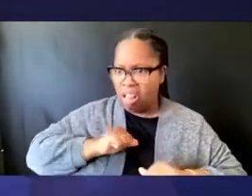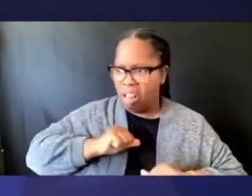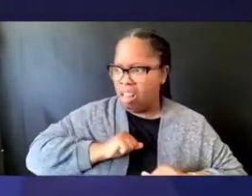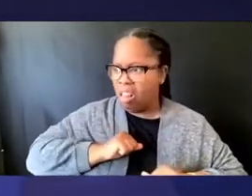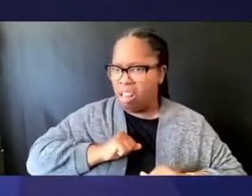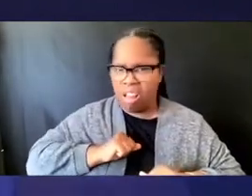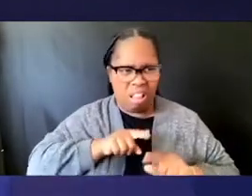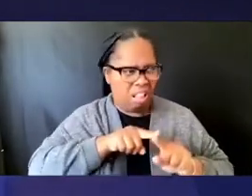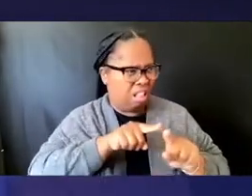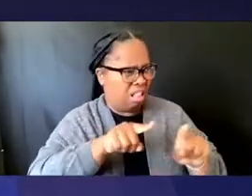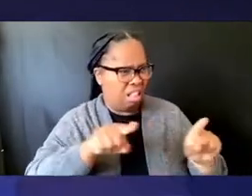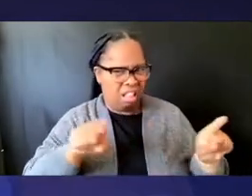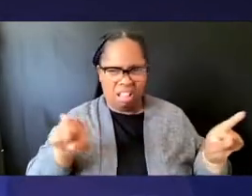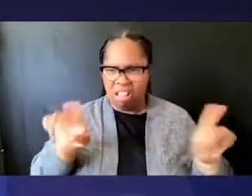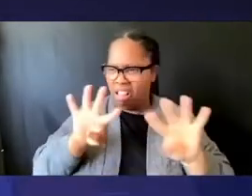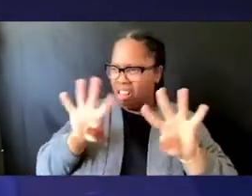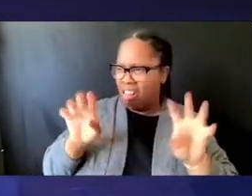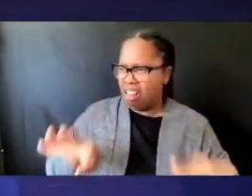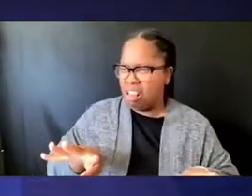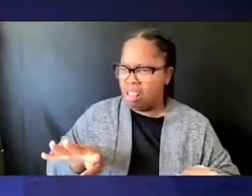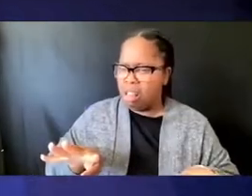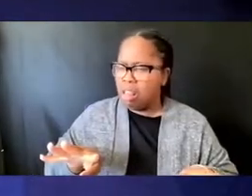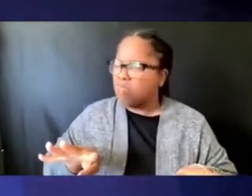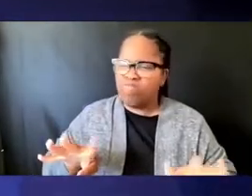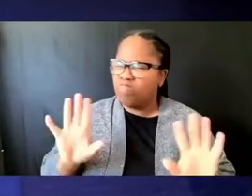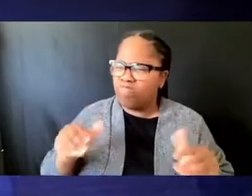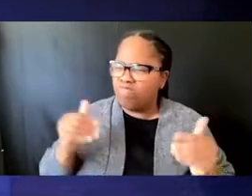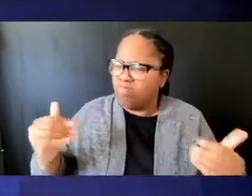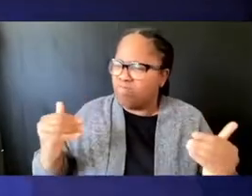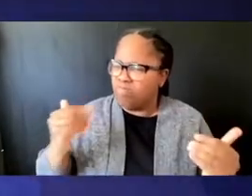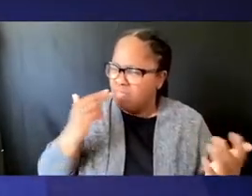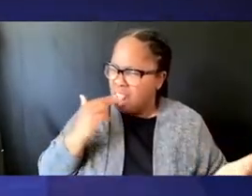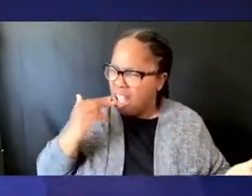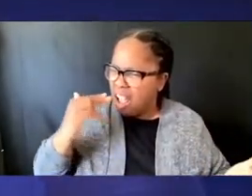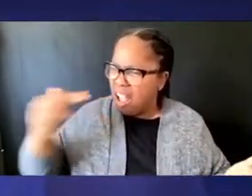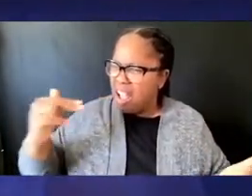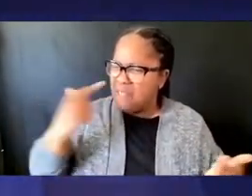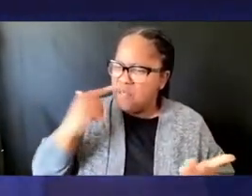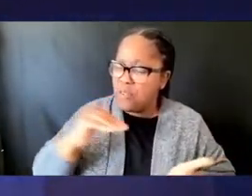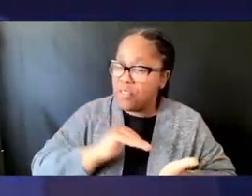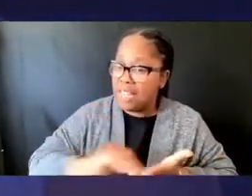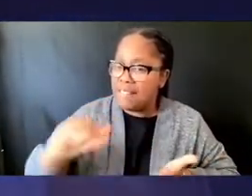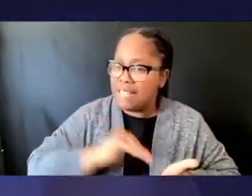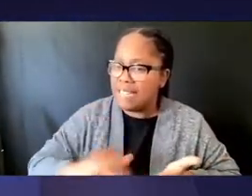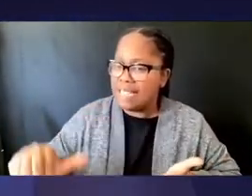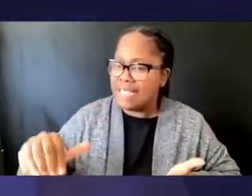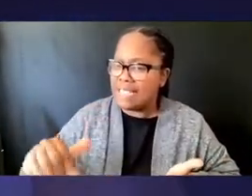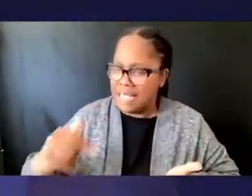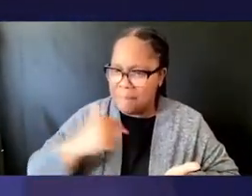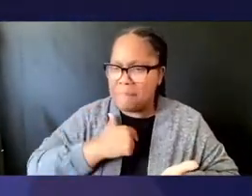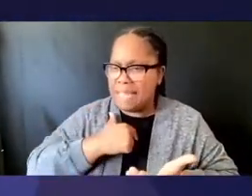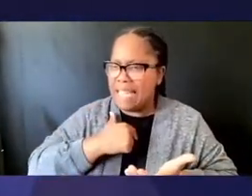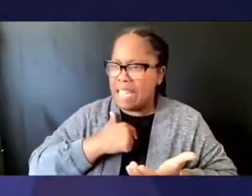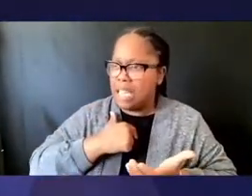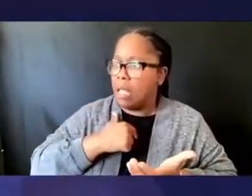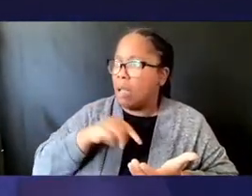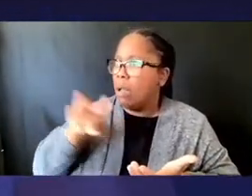to sing a song of forgiveness. For me, believing the voice of white supremacy,